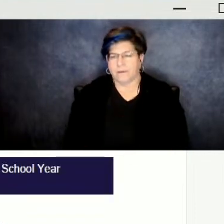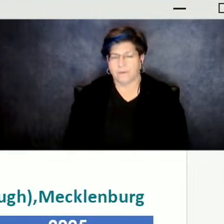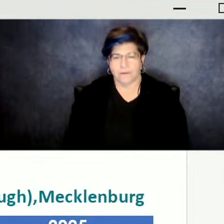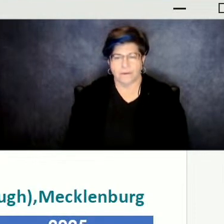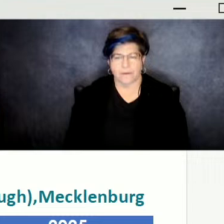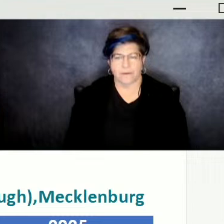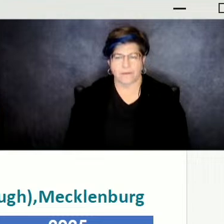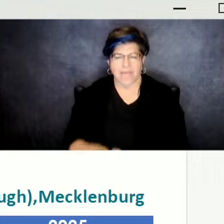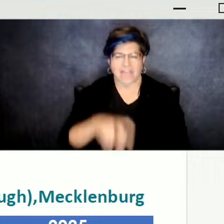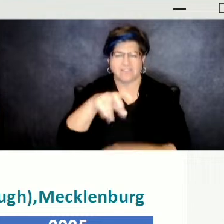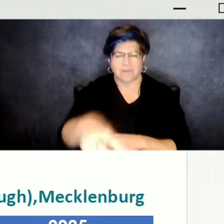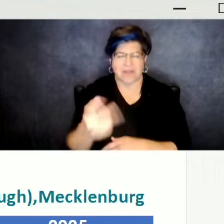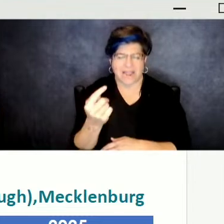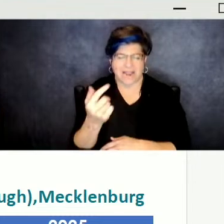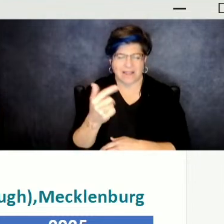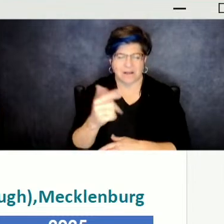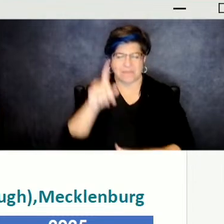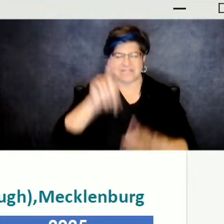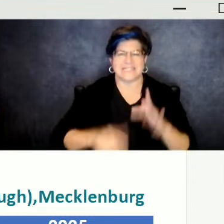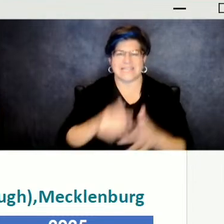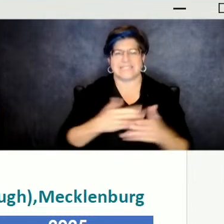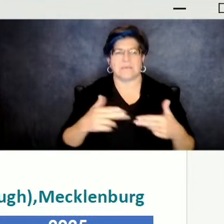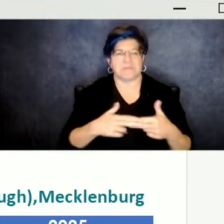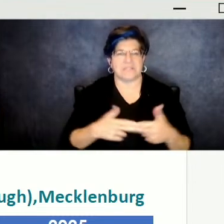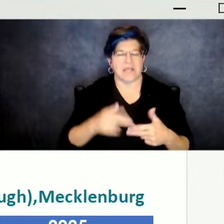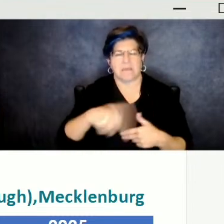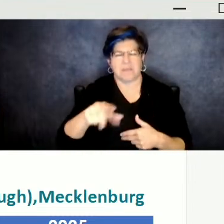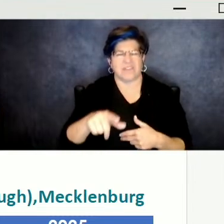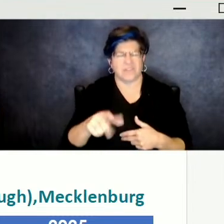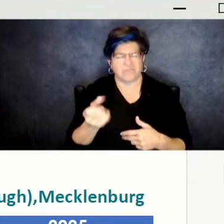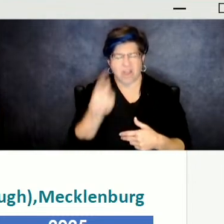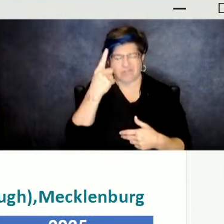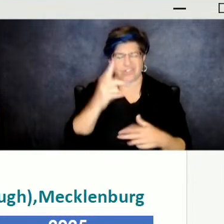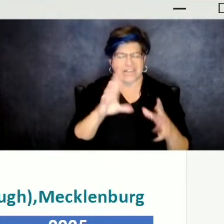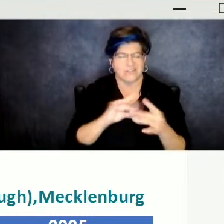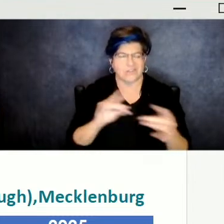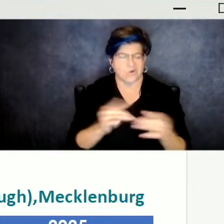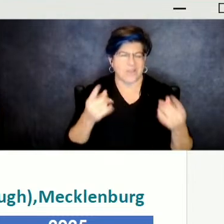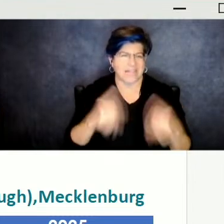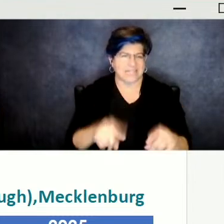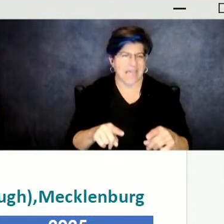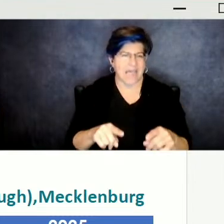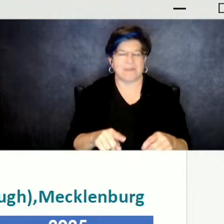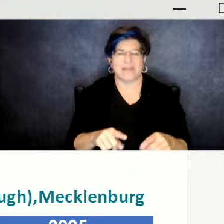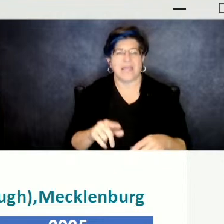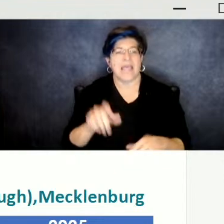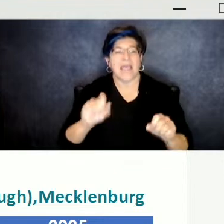ALL RIGHT. I'VE JUMPED AHEAD A LITTLE BIT